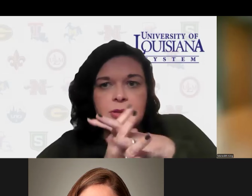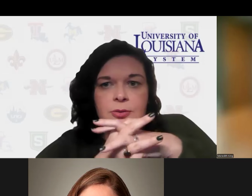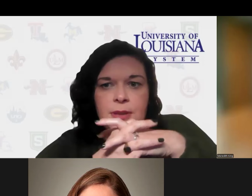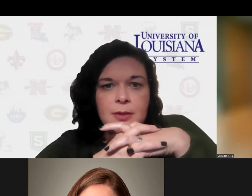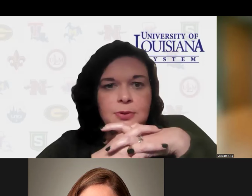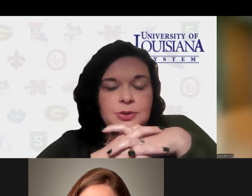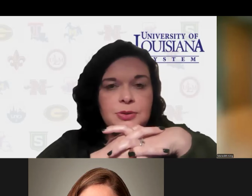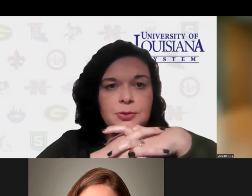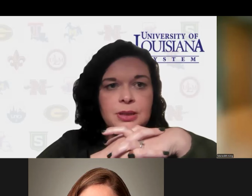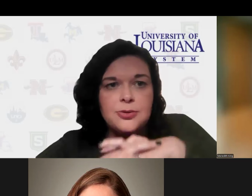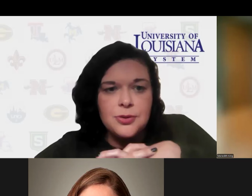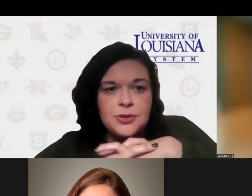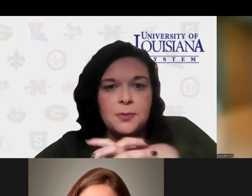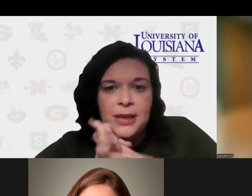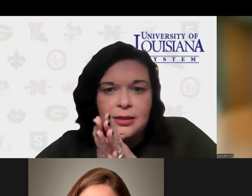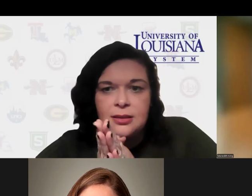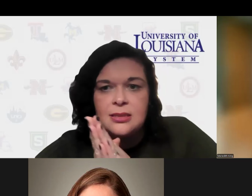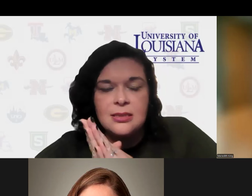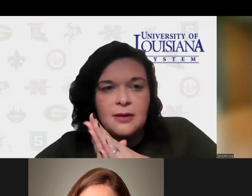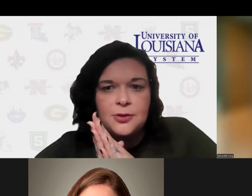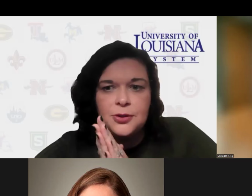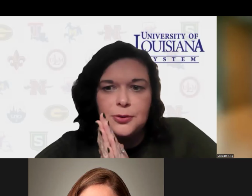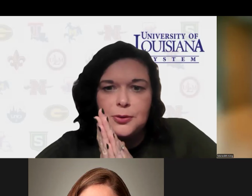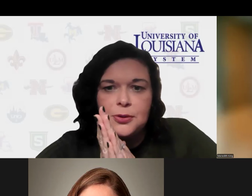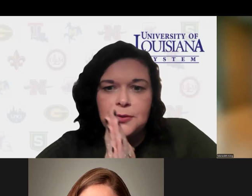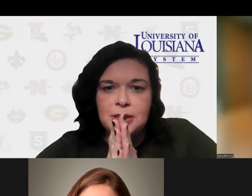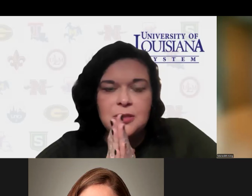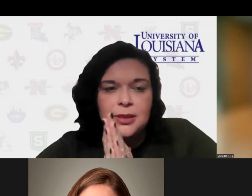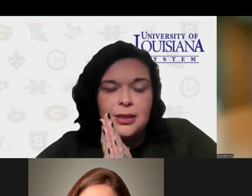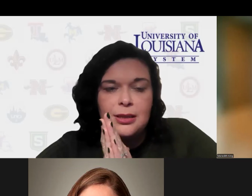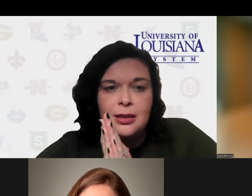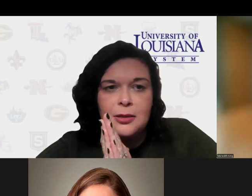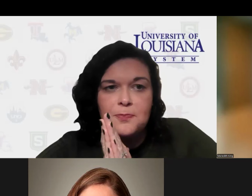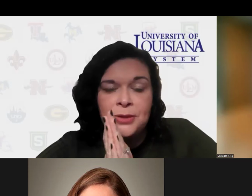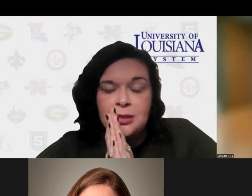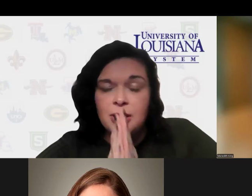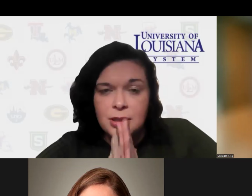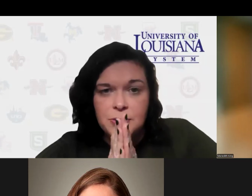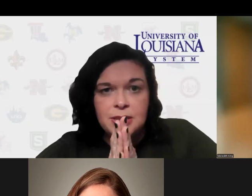to be able to introduce our panelists this afternoon who are going to be um talking to